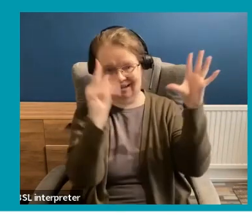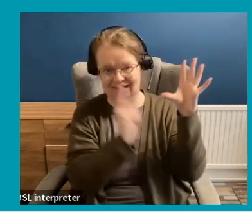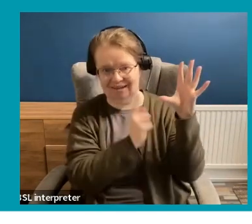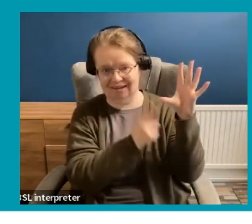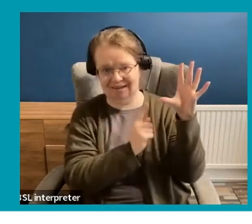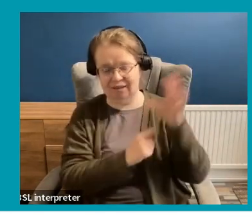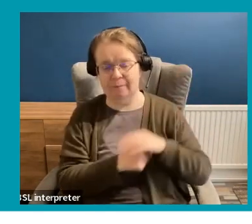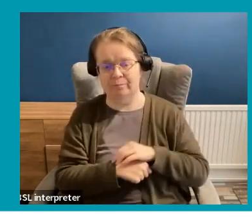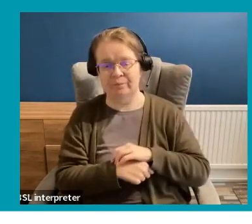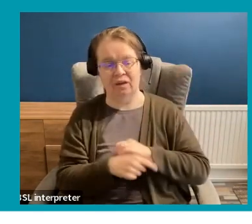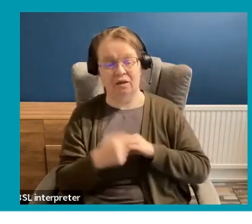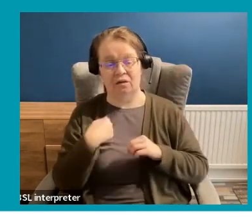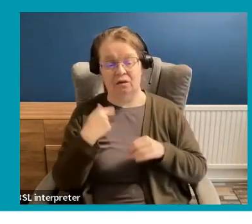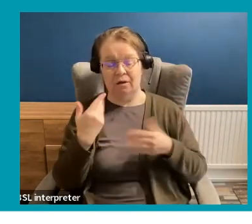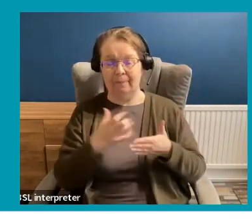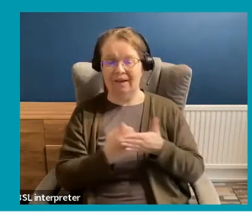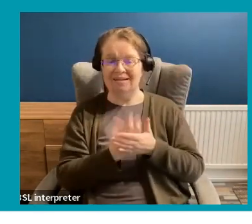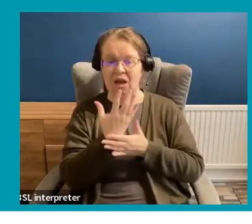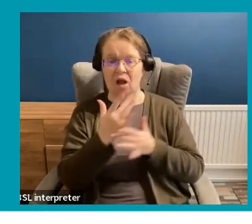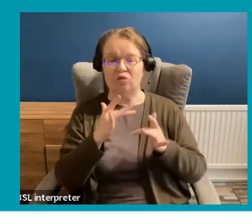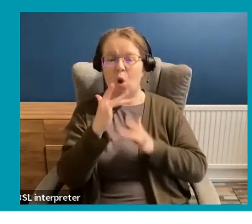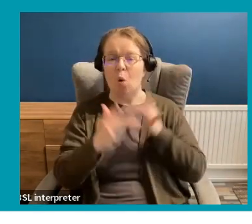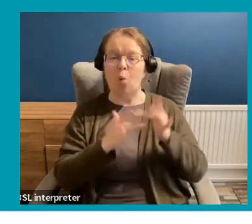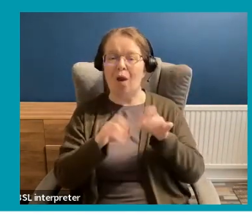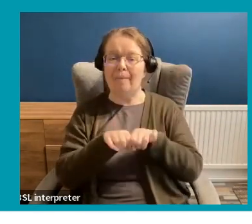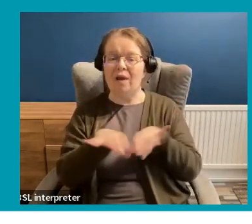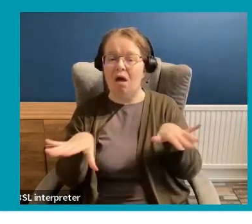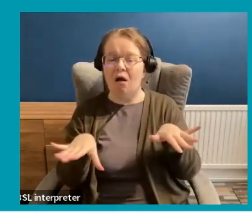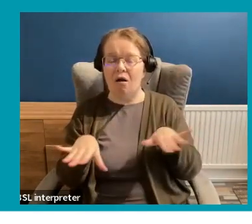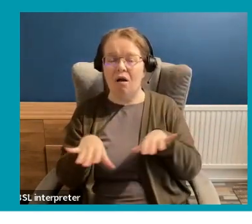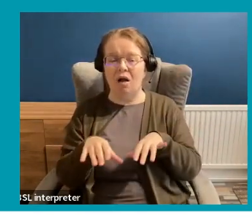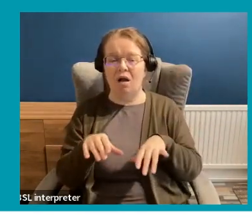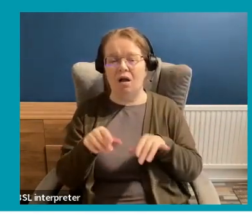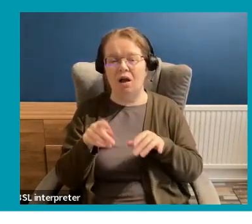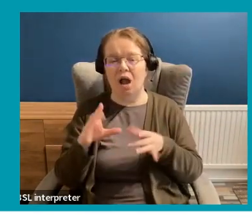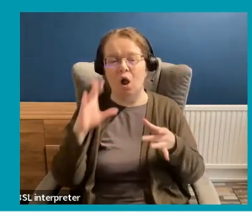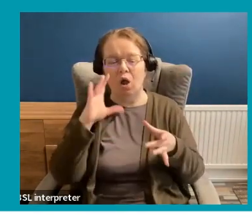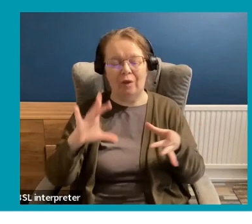I haven't developed a webinar which is called connecting with your wife.